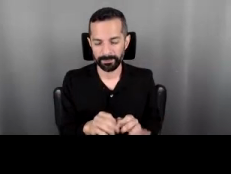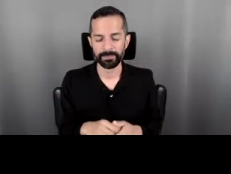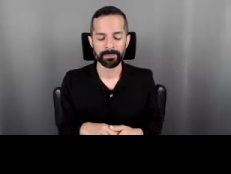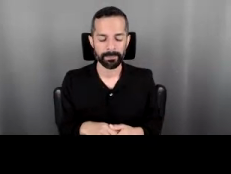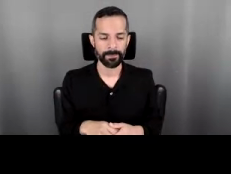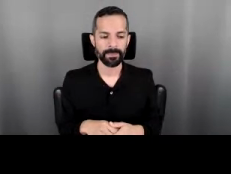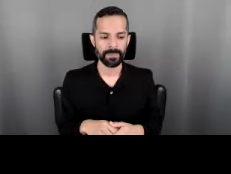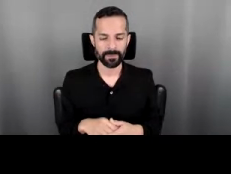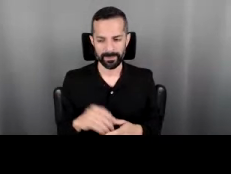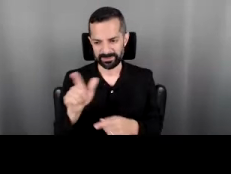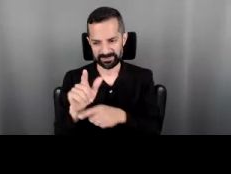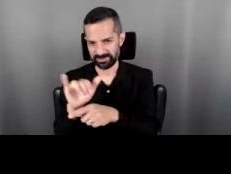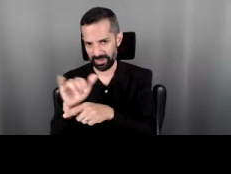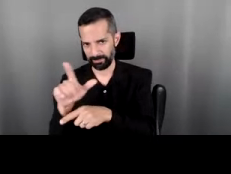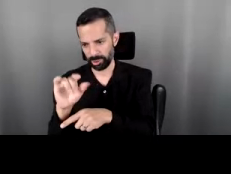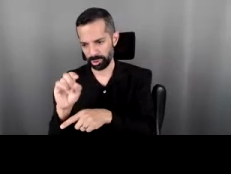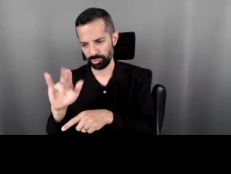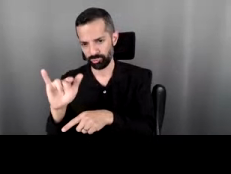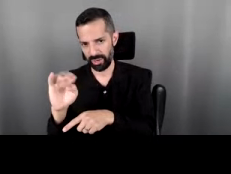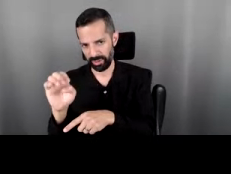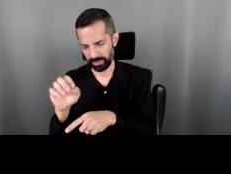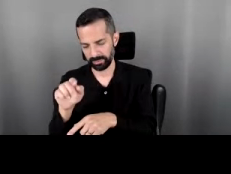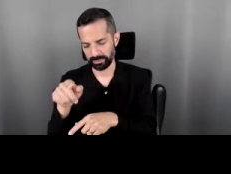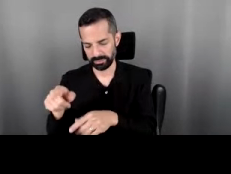and then also like we were showing in the presentation